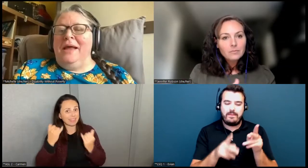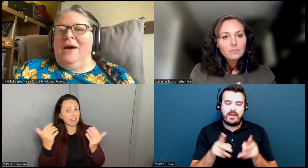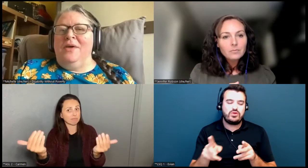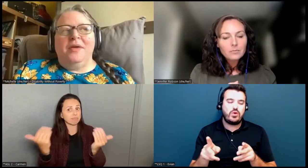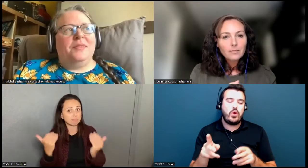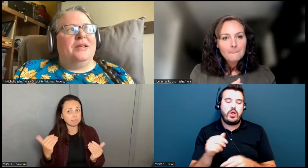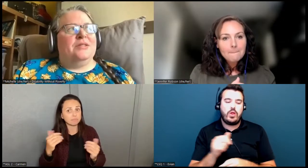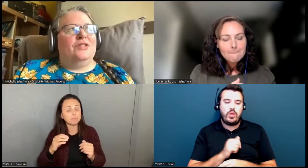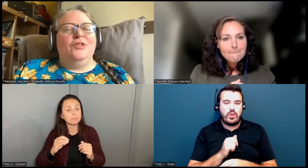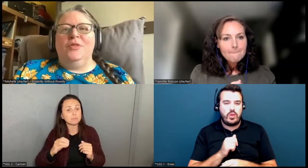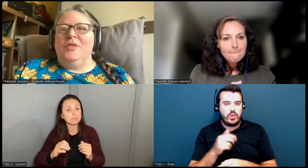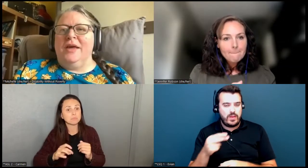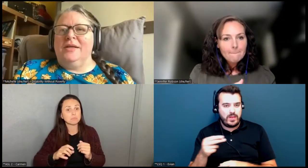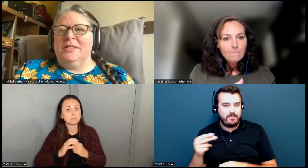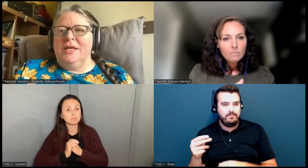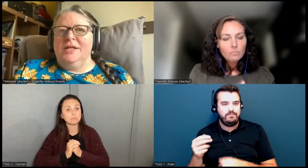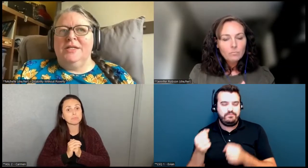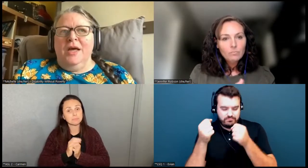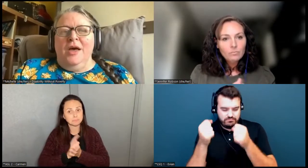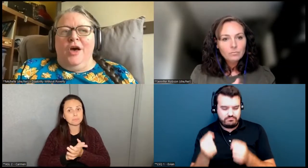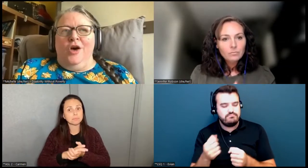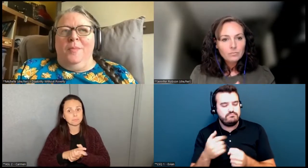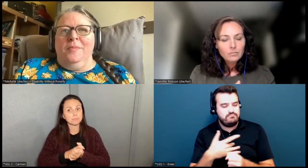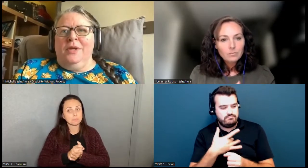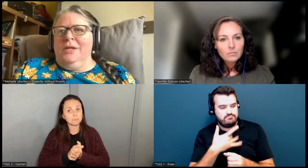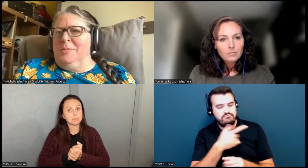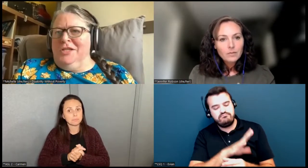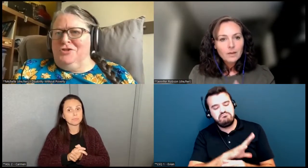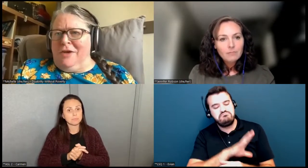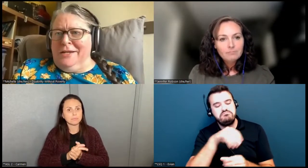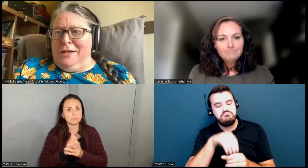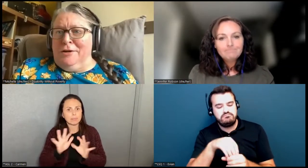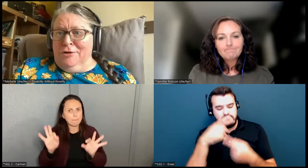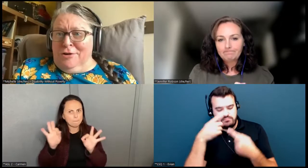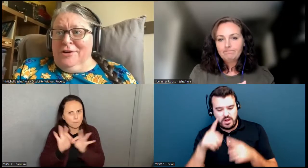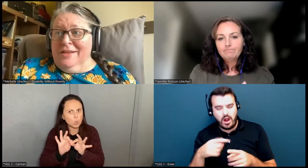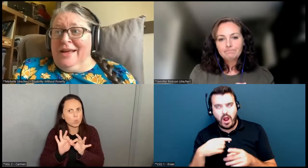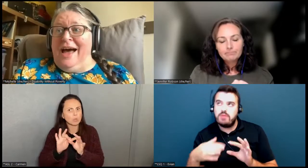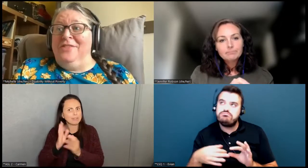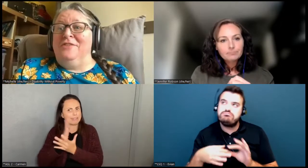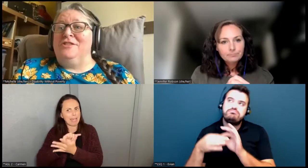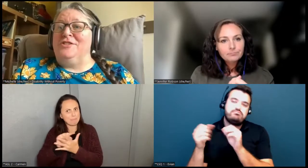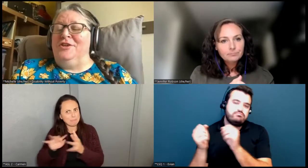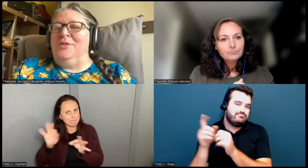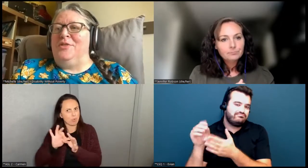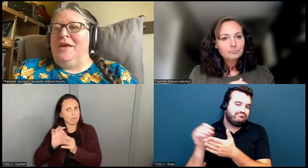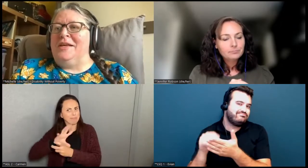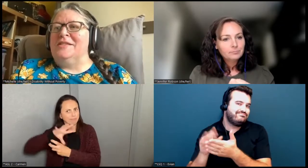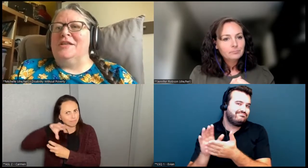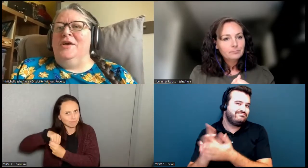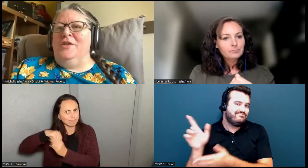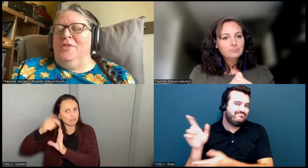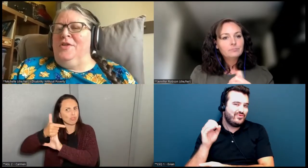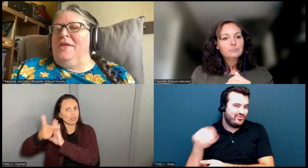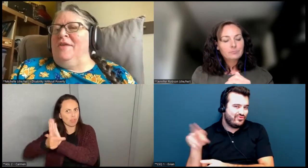I THINK THERE ARE CERTAIN THINGS THAT NEED TO BE ENSHRINED IN LAW AND CERTAIN THINGS